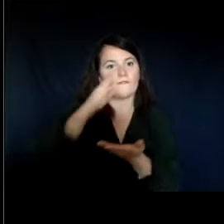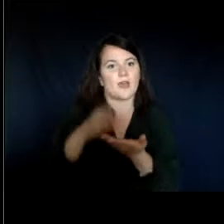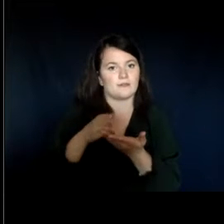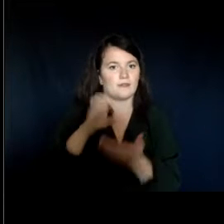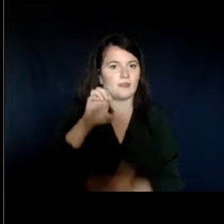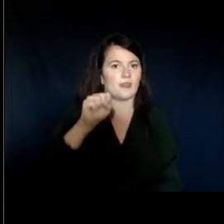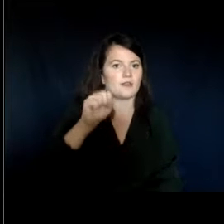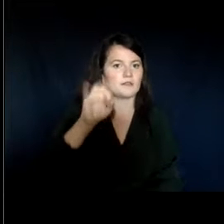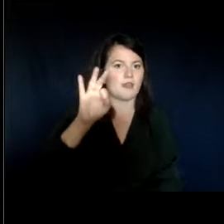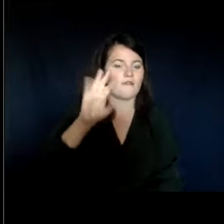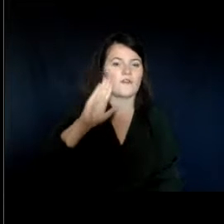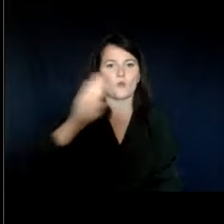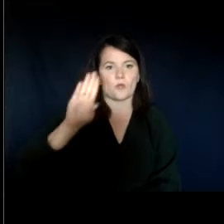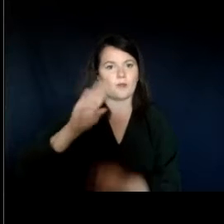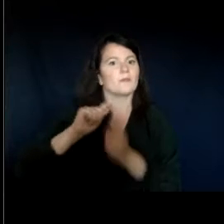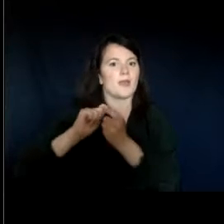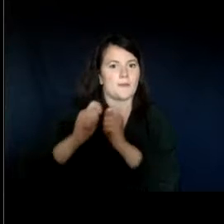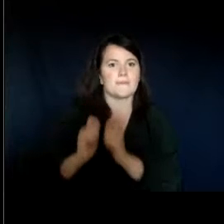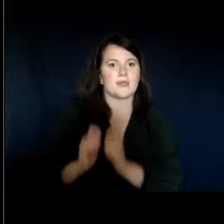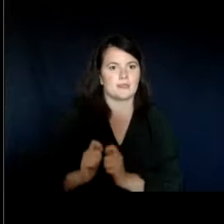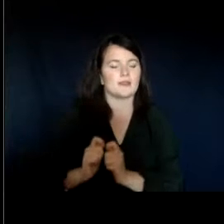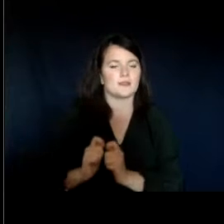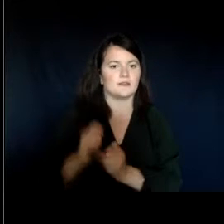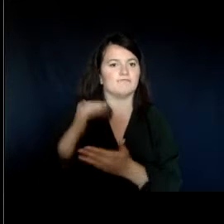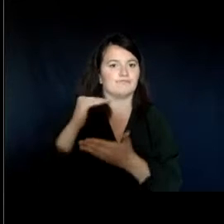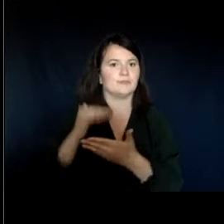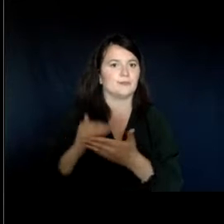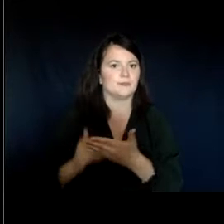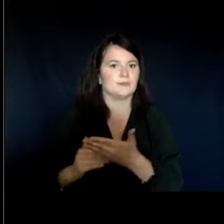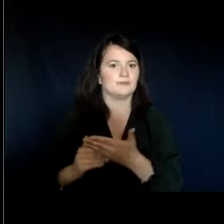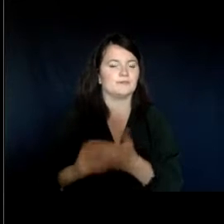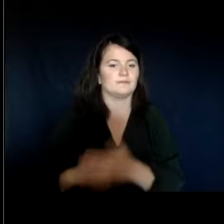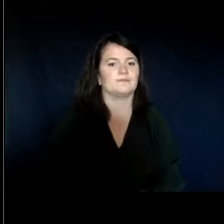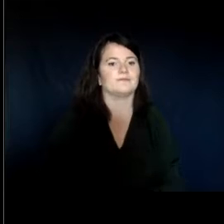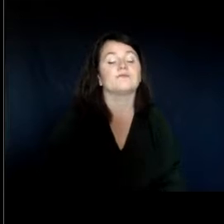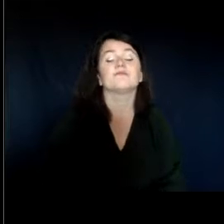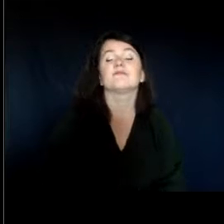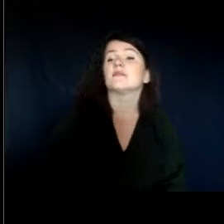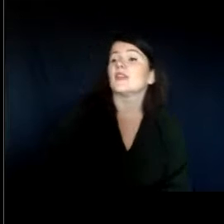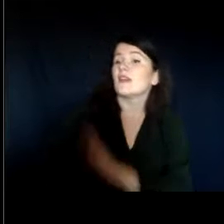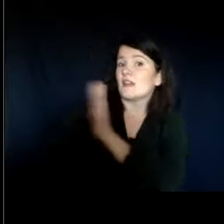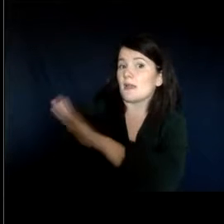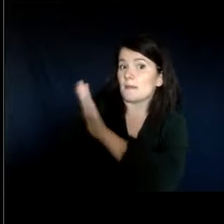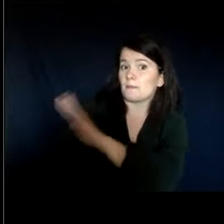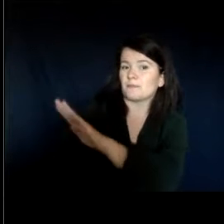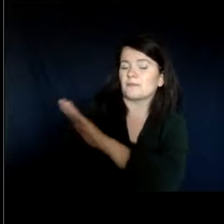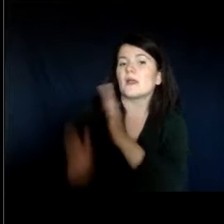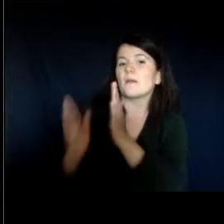Now, when it comes to the... One minute, please.